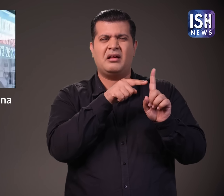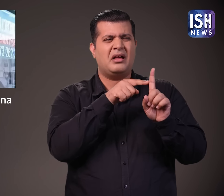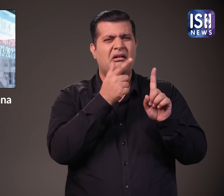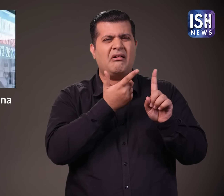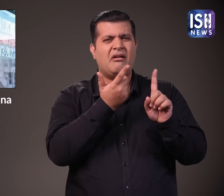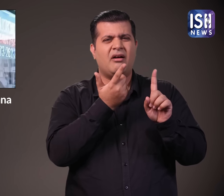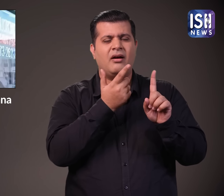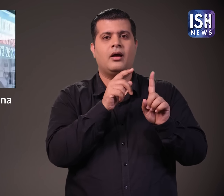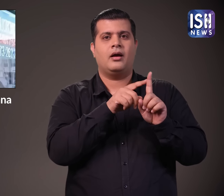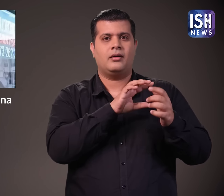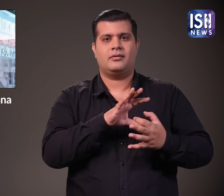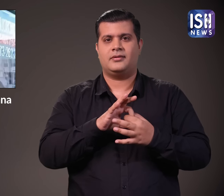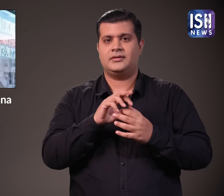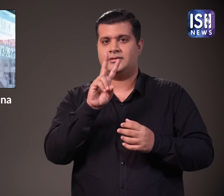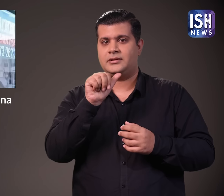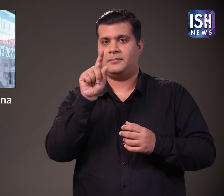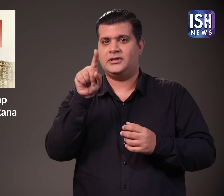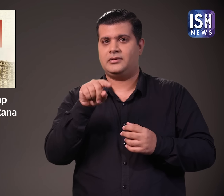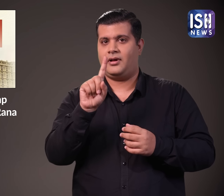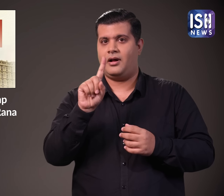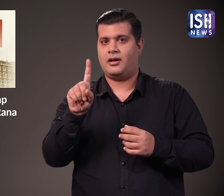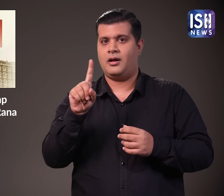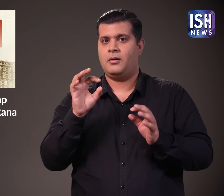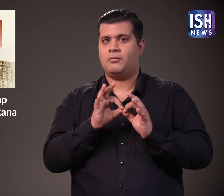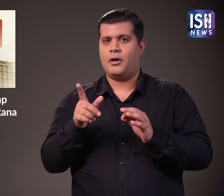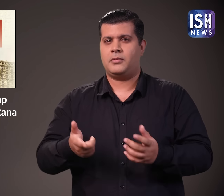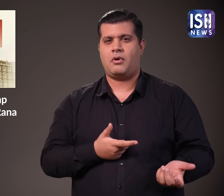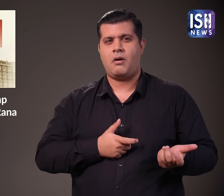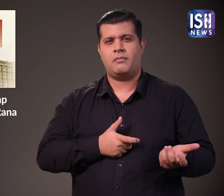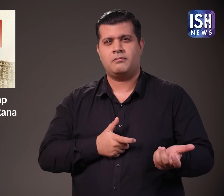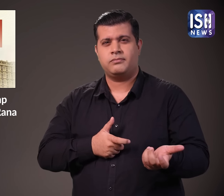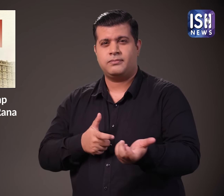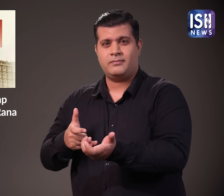Rana is the main mastermind behind the 26/11 Mumbai attacks.